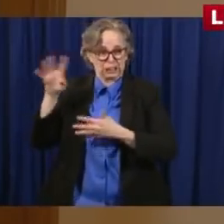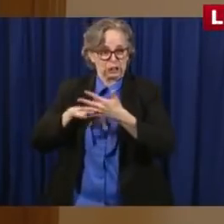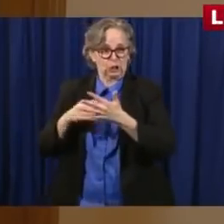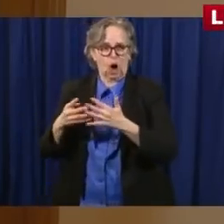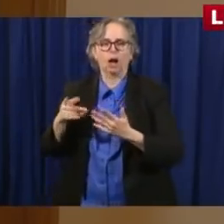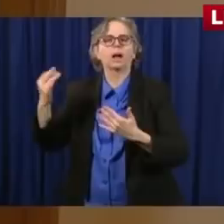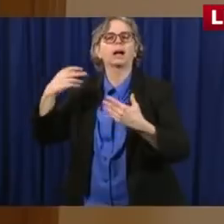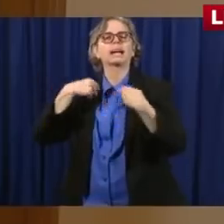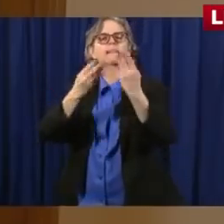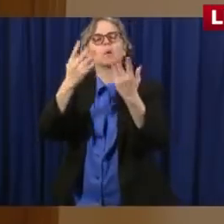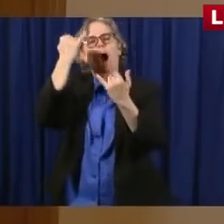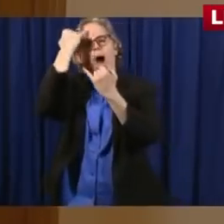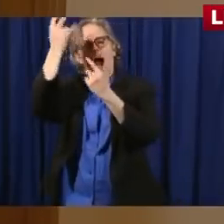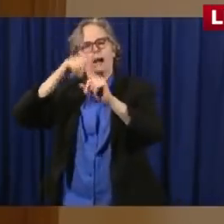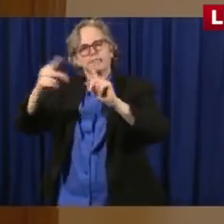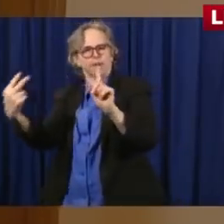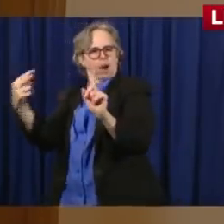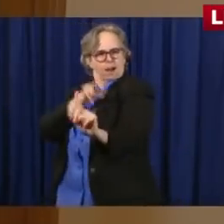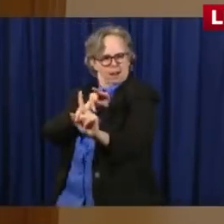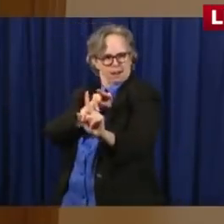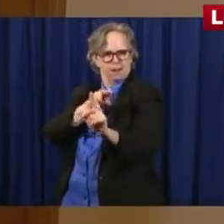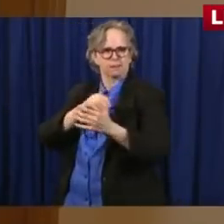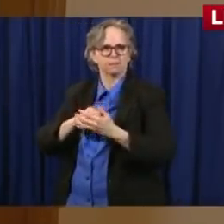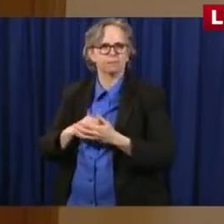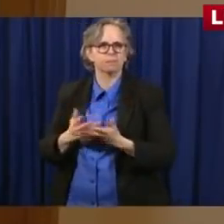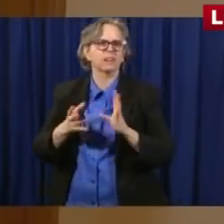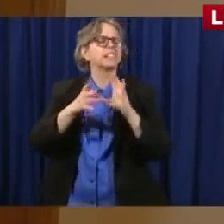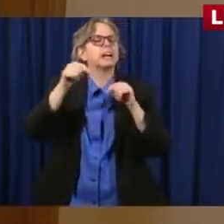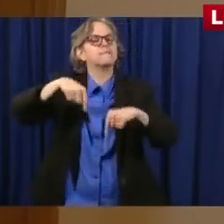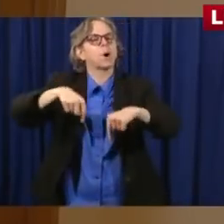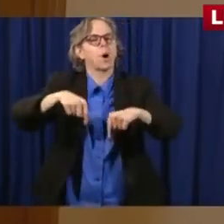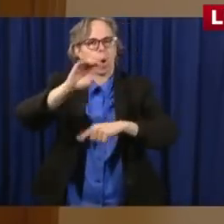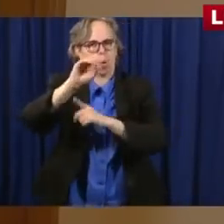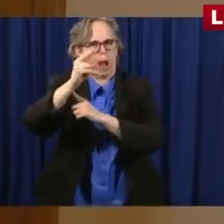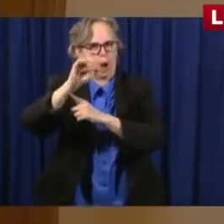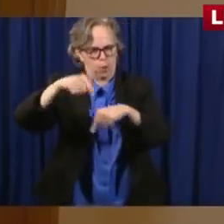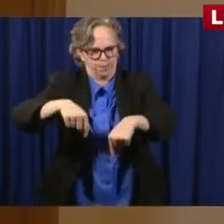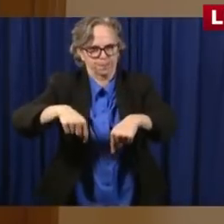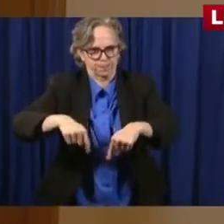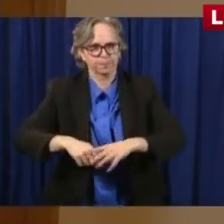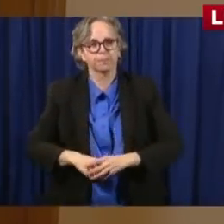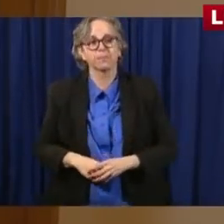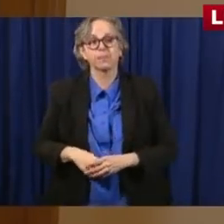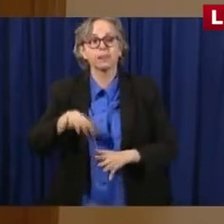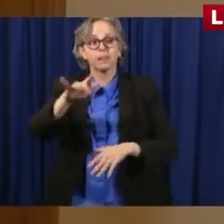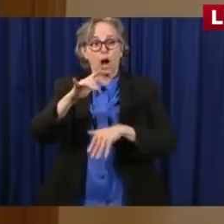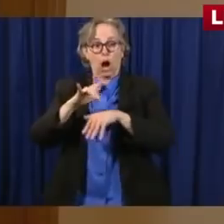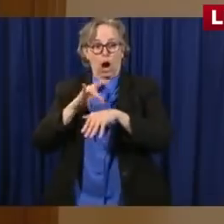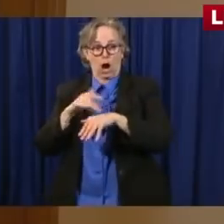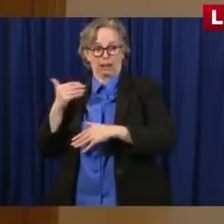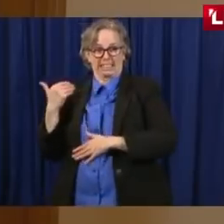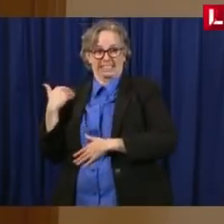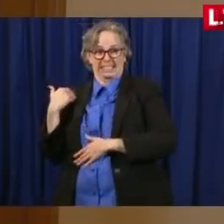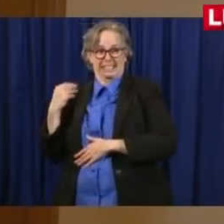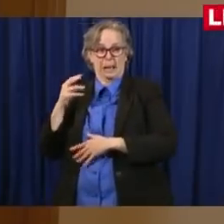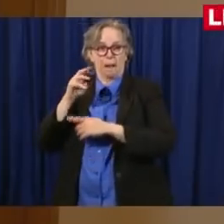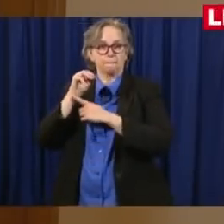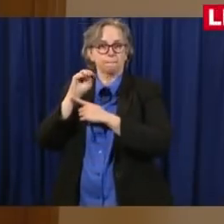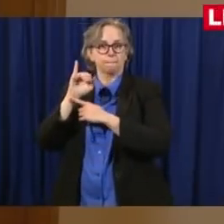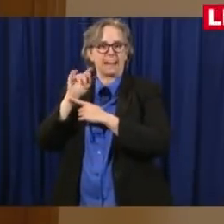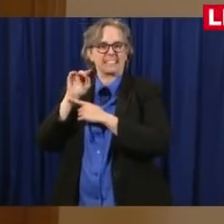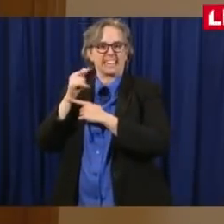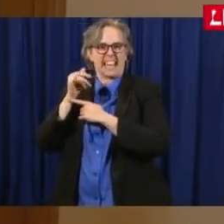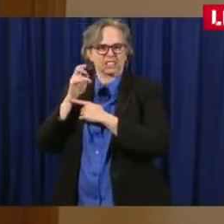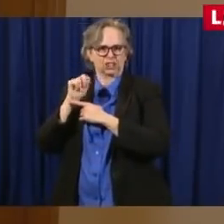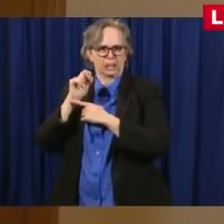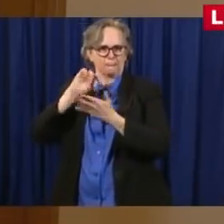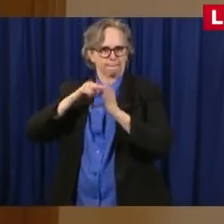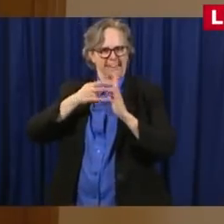WE HAVE TO HOLD STEADY AND HOLD THE COURSE.